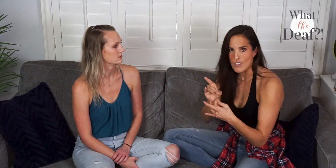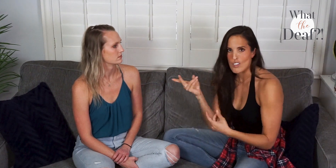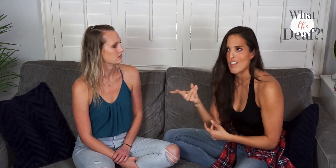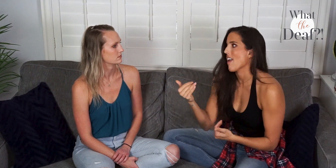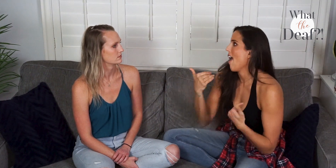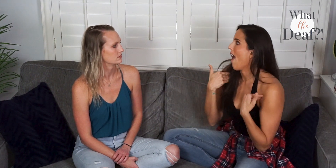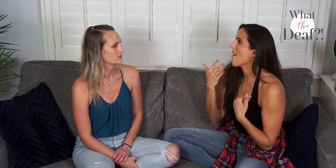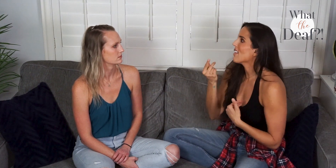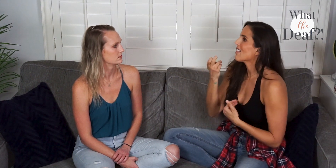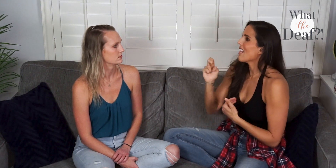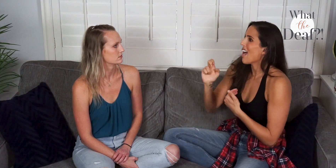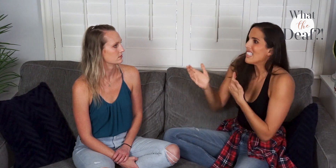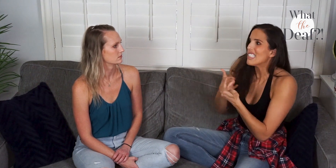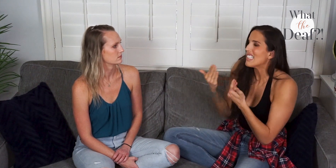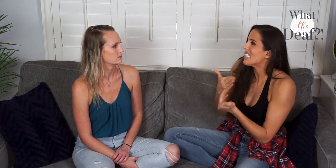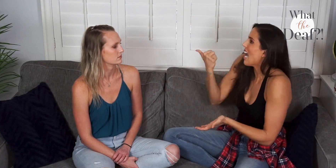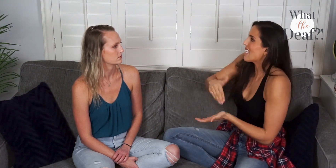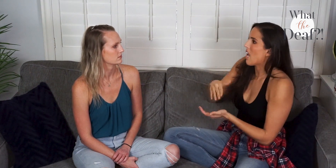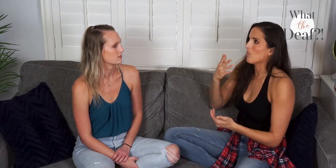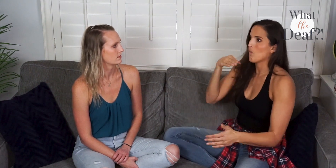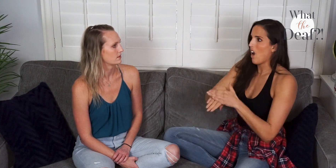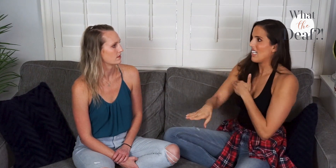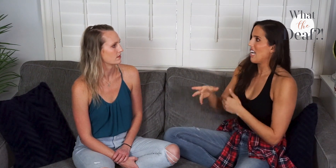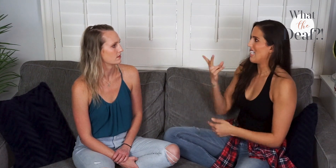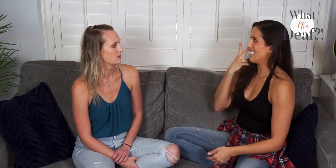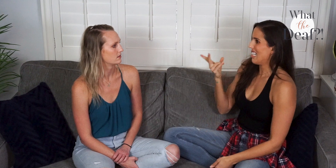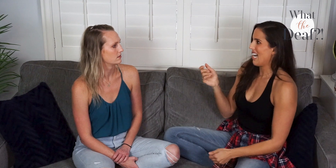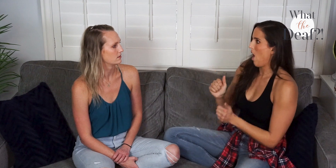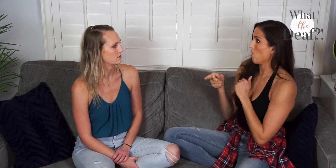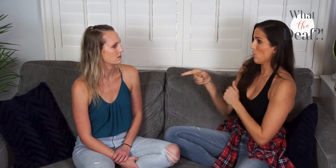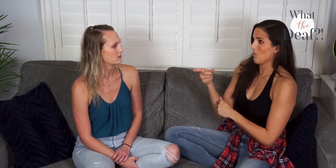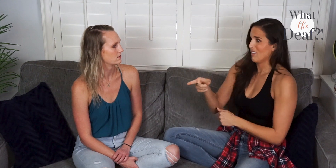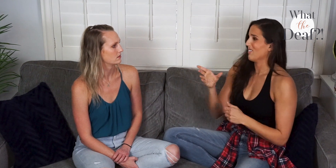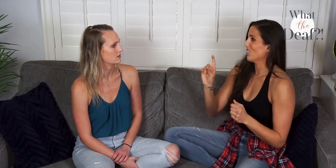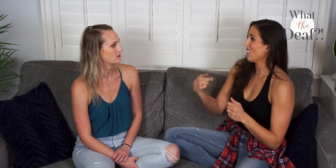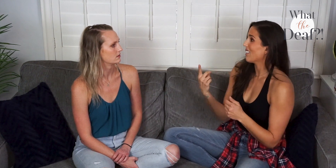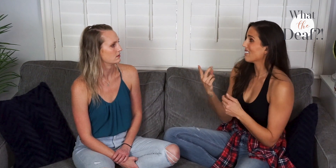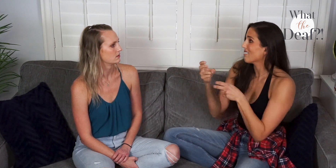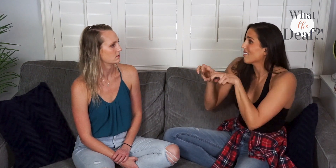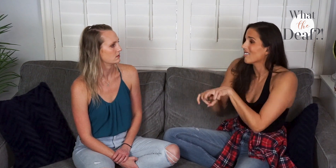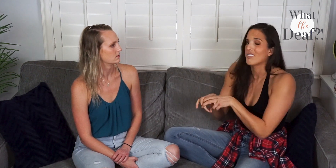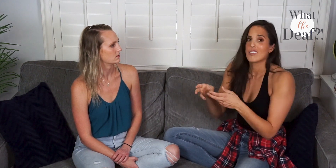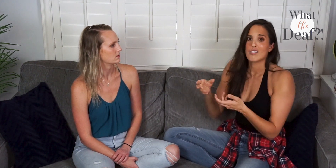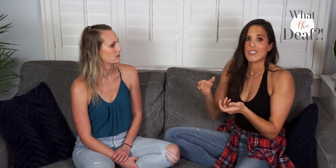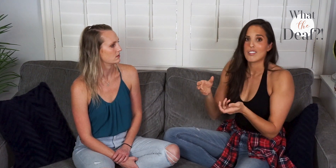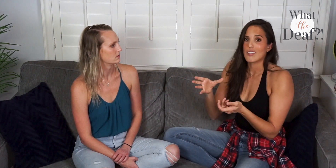that you both had and how easy it was walking in and seeing you guys both just sitting down next to each other.